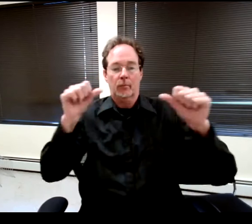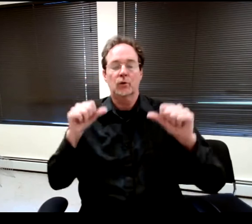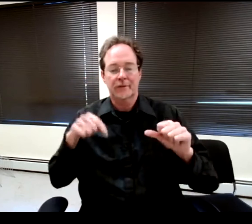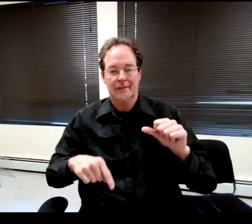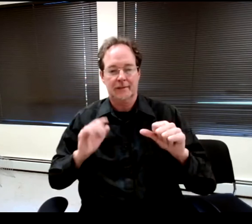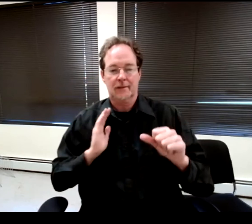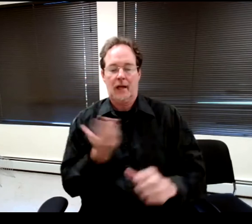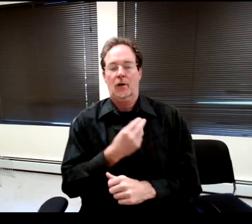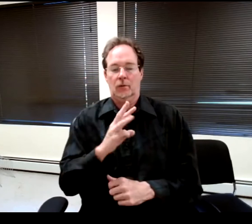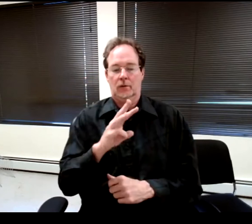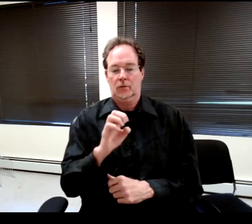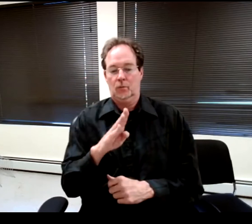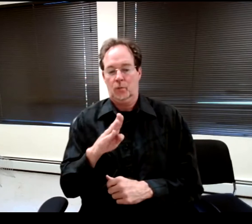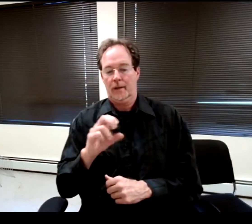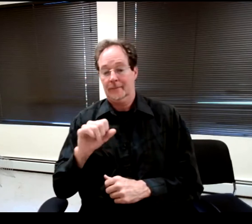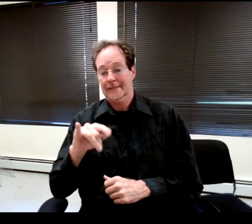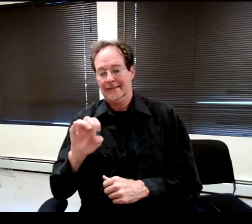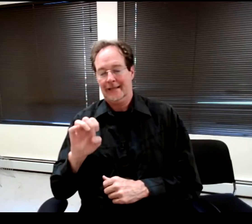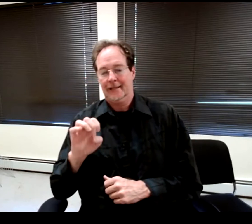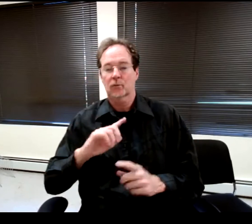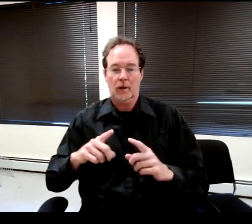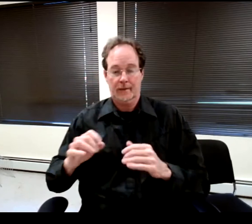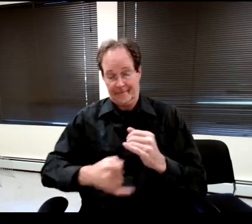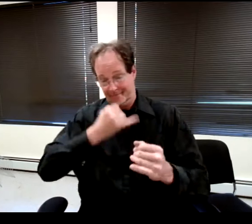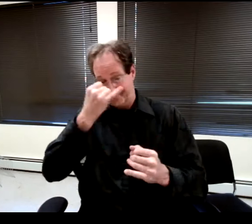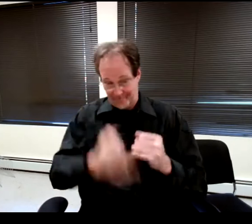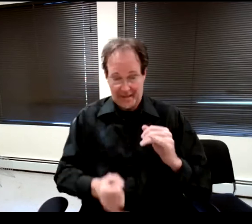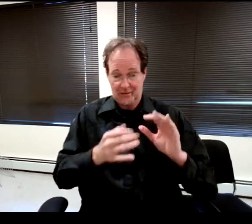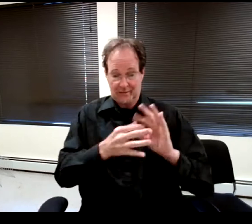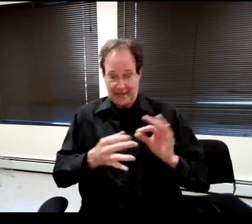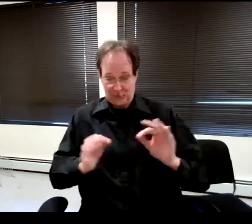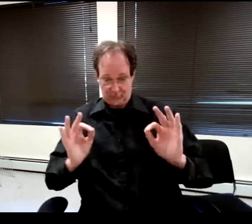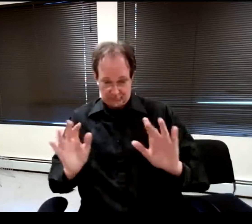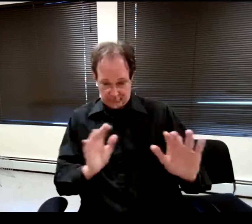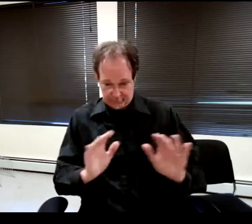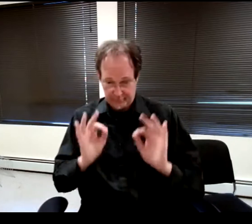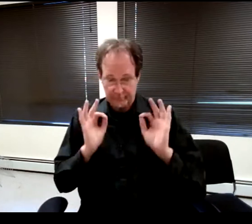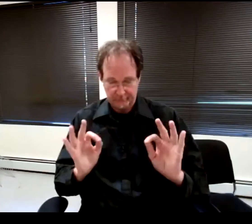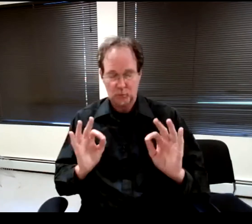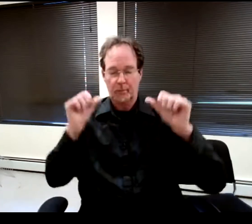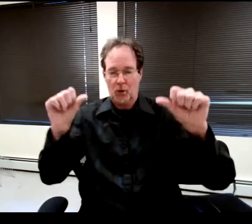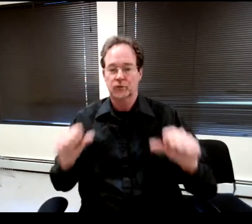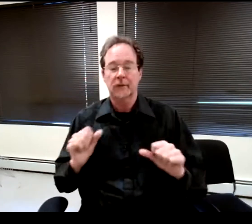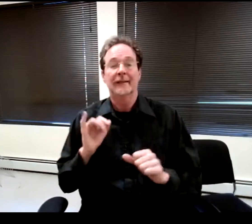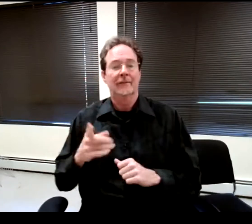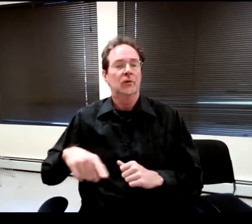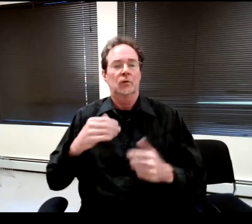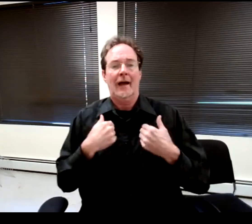We will be posting this on our website as soon as we get it finally captioned.